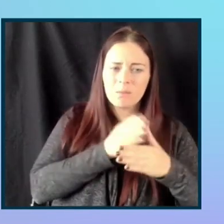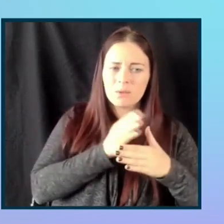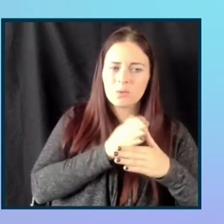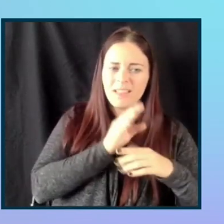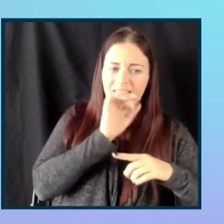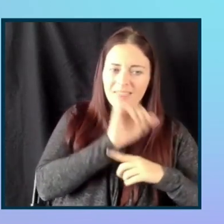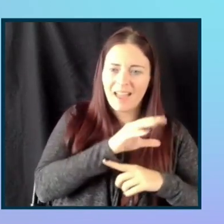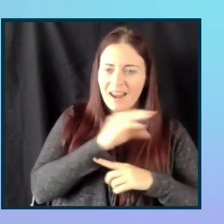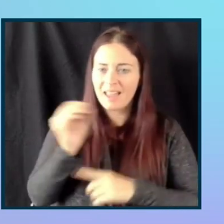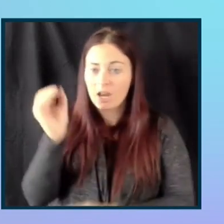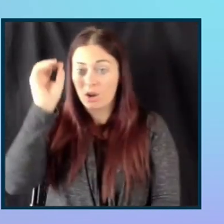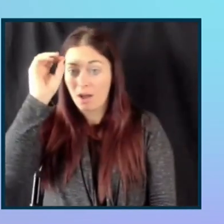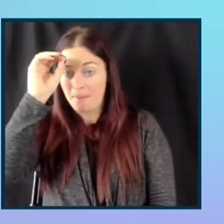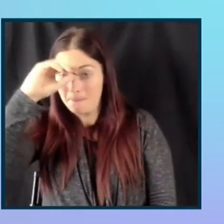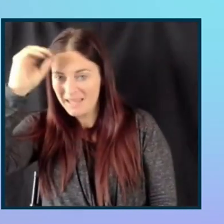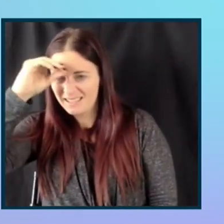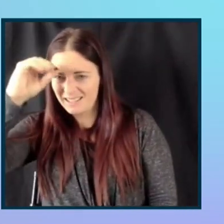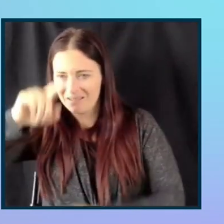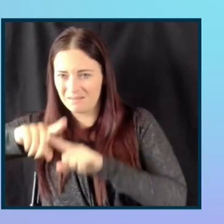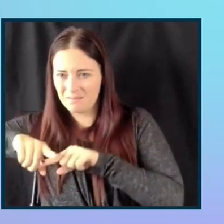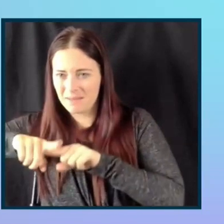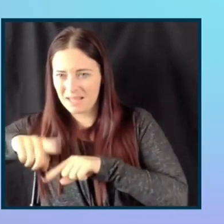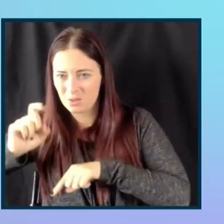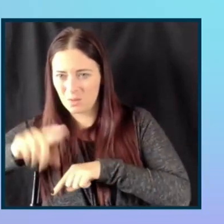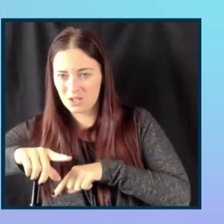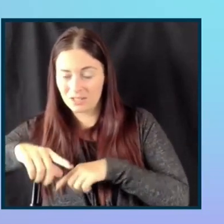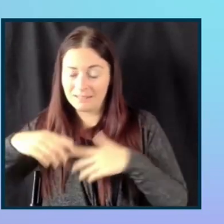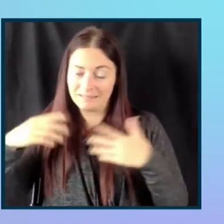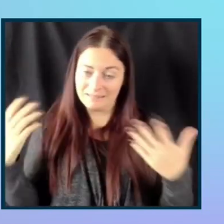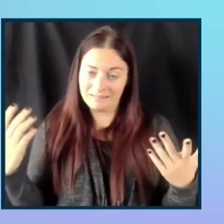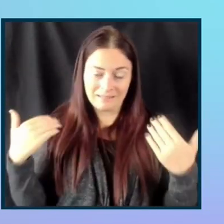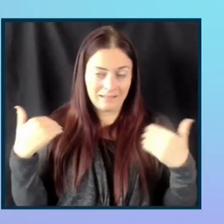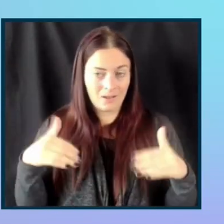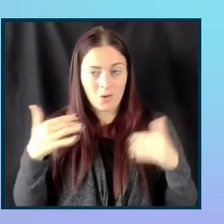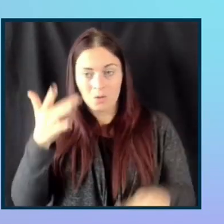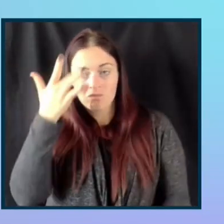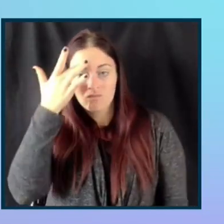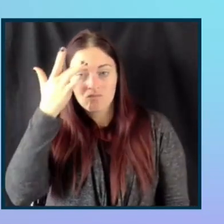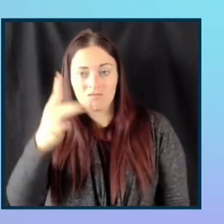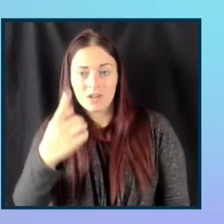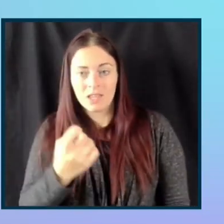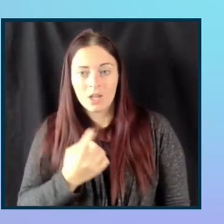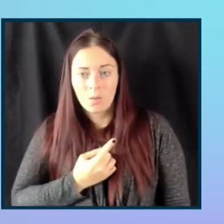That's a brilliant question from Gareth. With difficulty, and you won't be able to do it